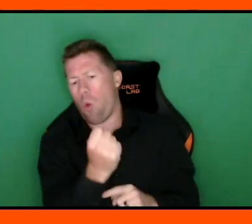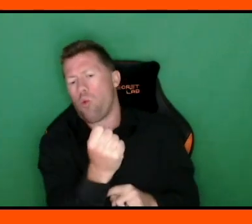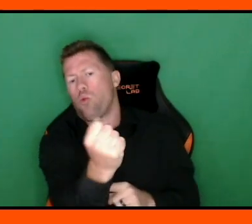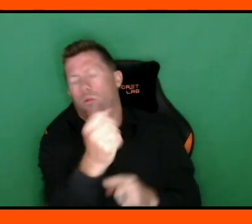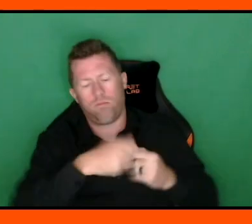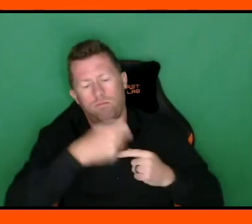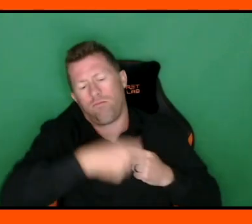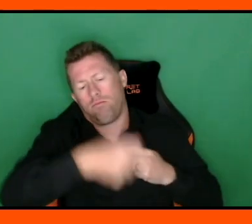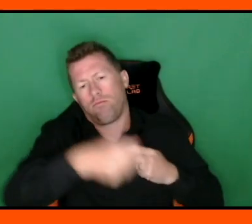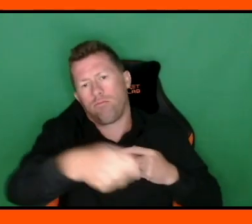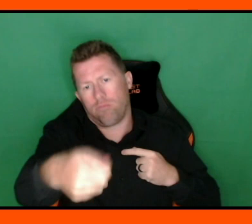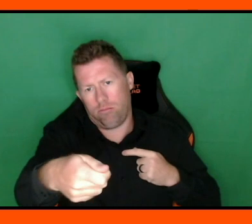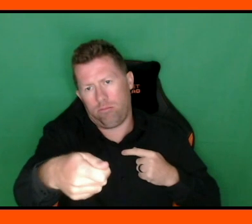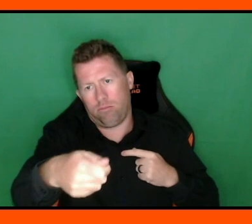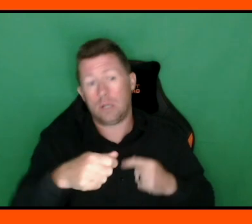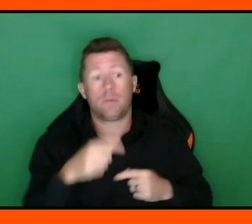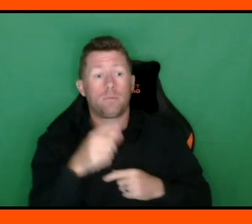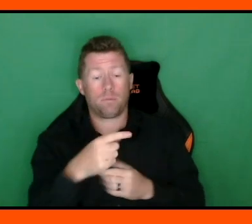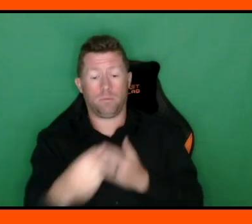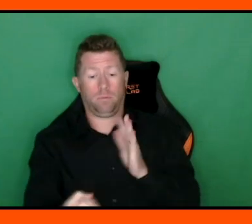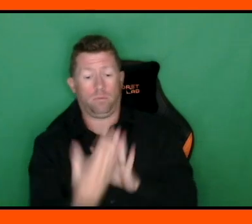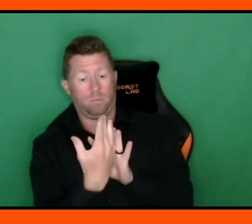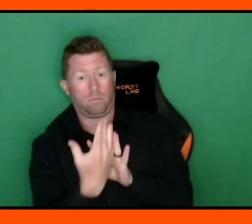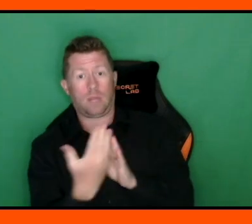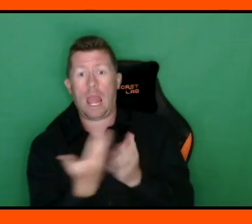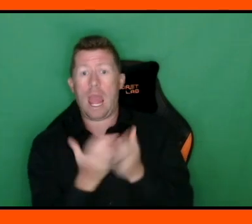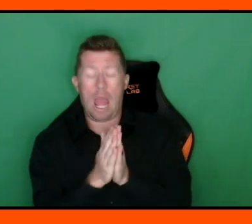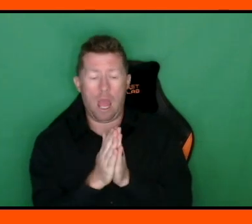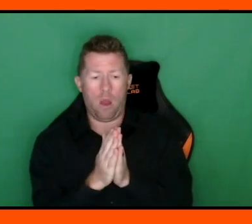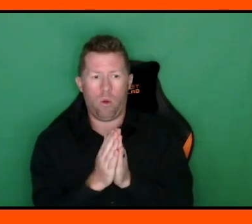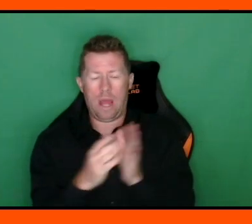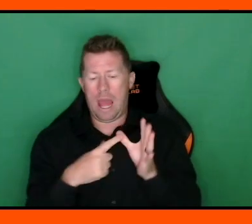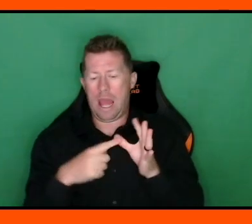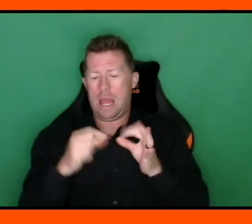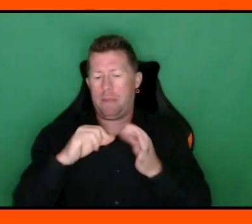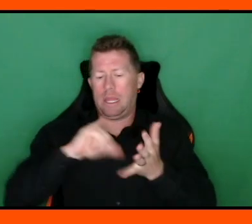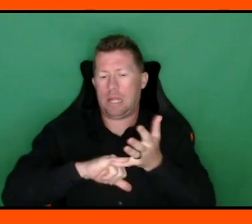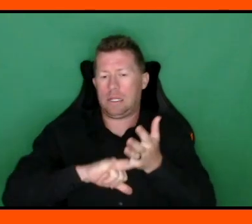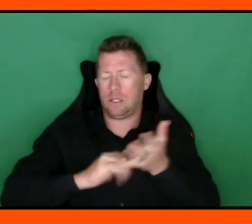Submissions can be made via the ABS consultation hub and we’ll be going to that in a little more detail shortly.